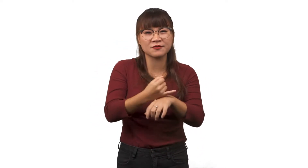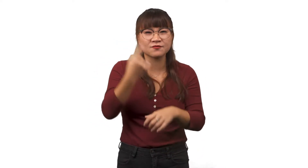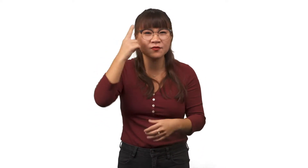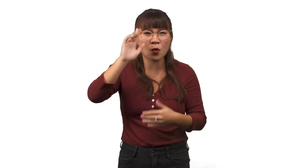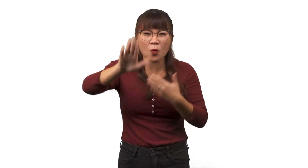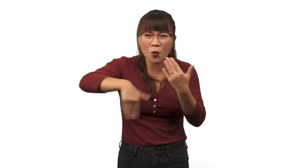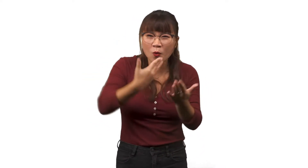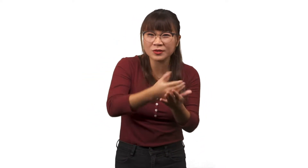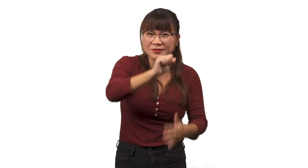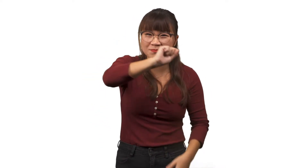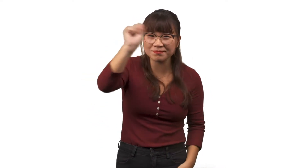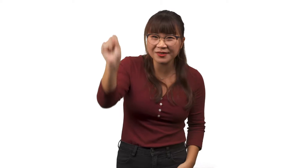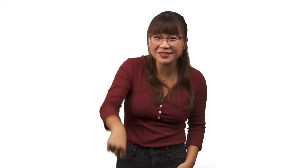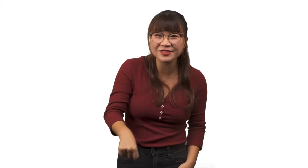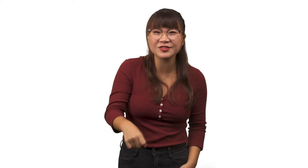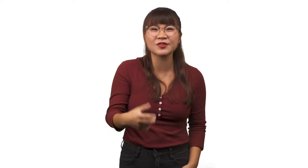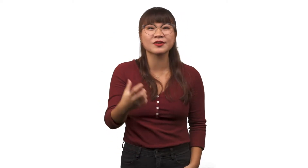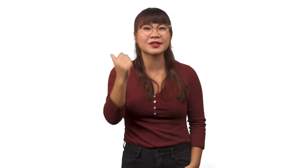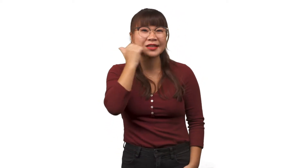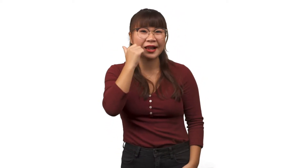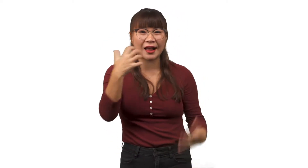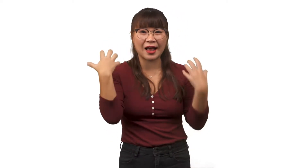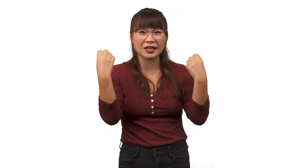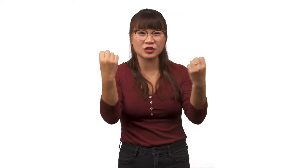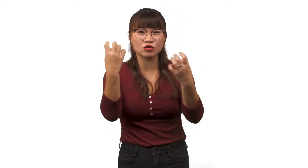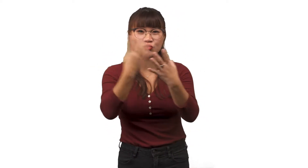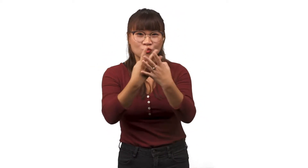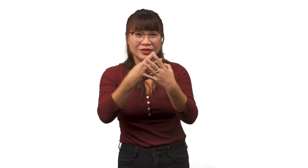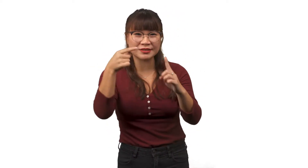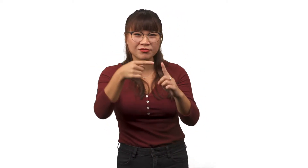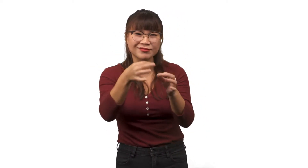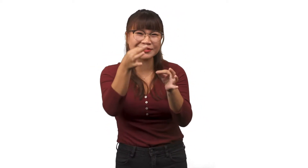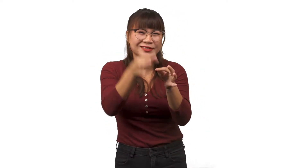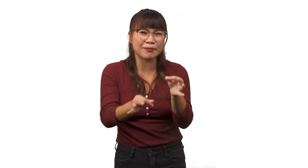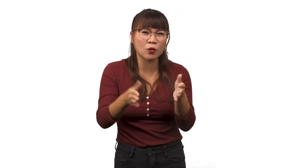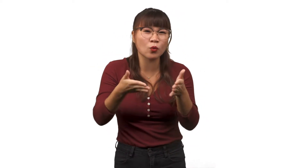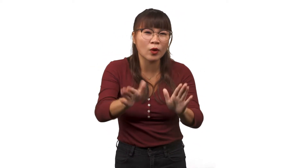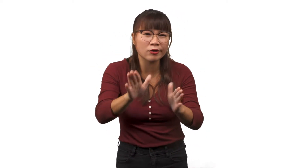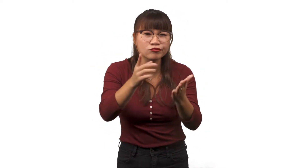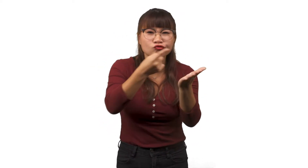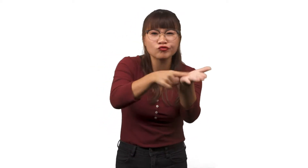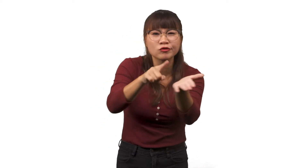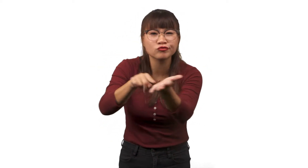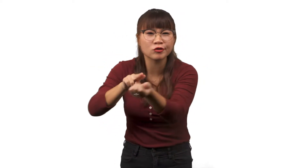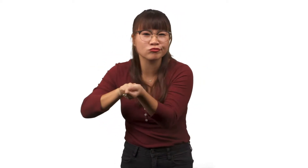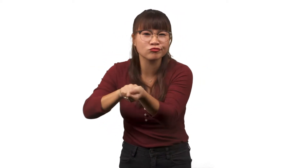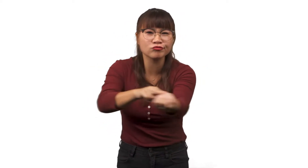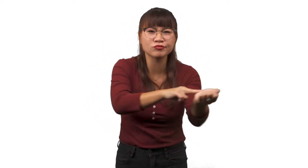We want to stay on campus for the whole semester and the Daily Health Screen is a simple way